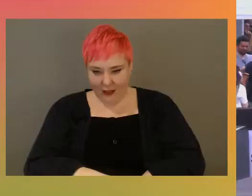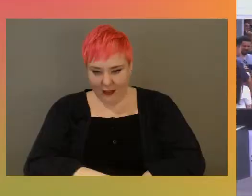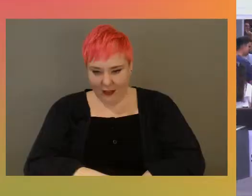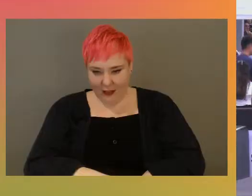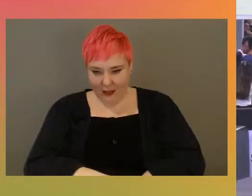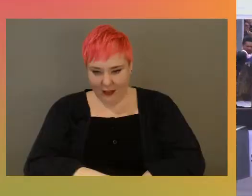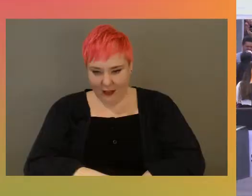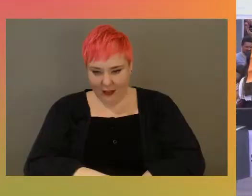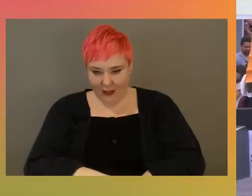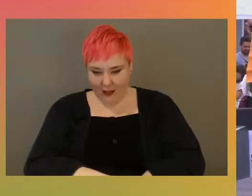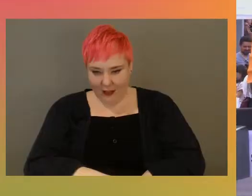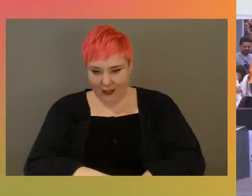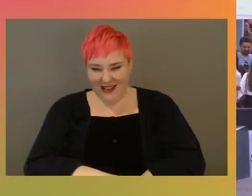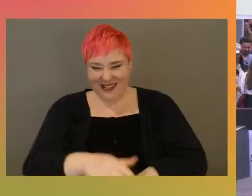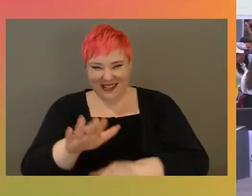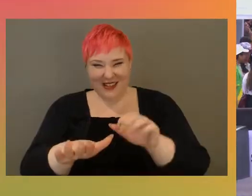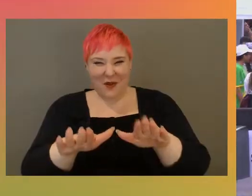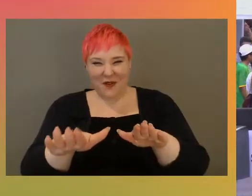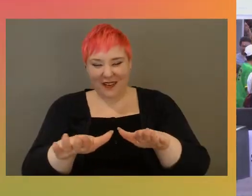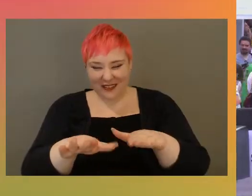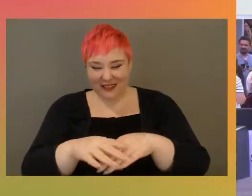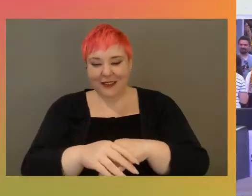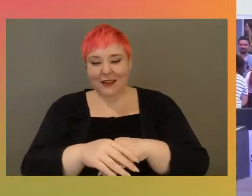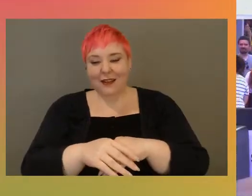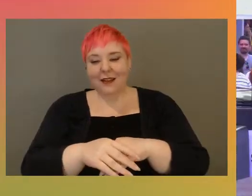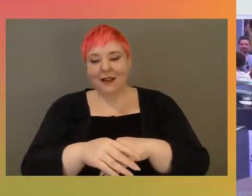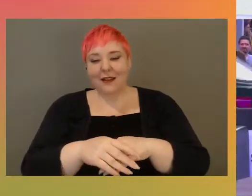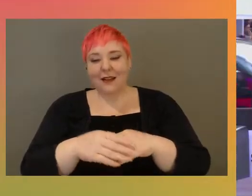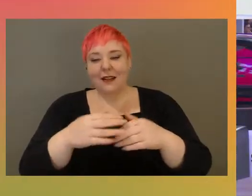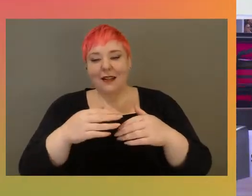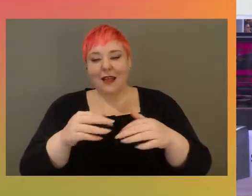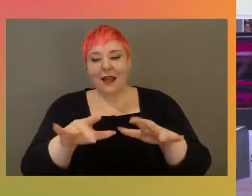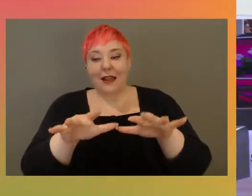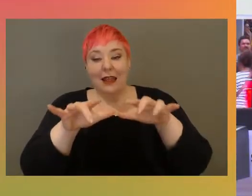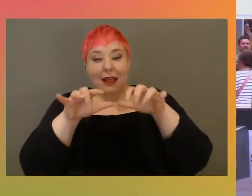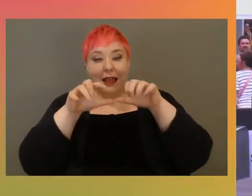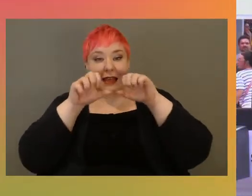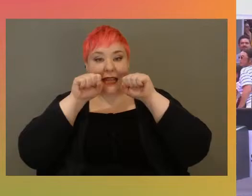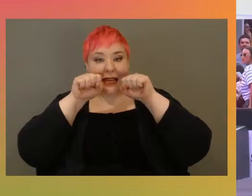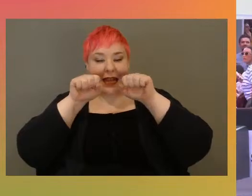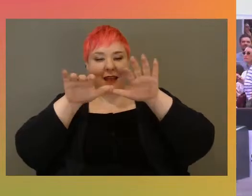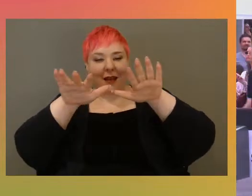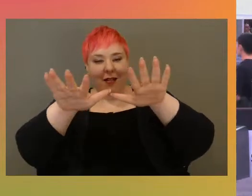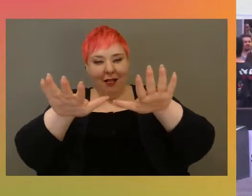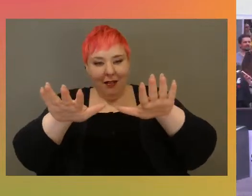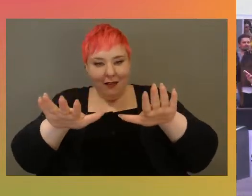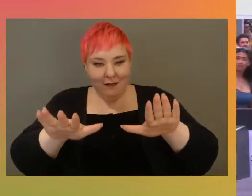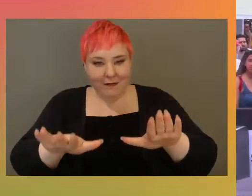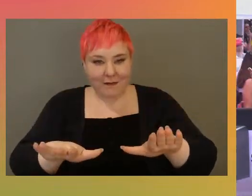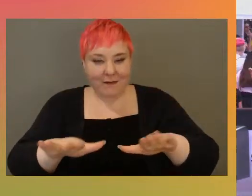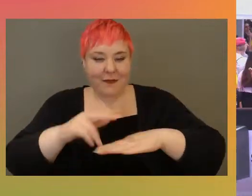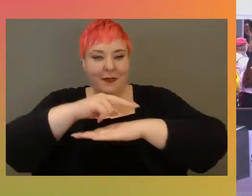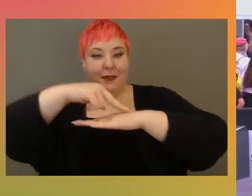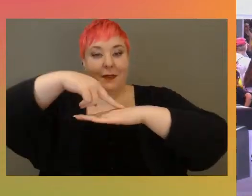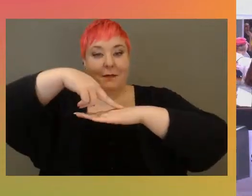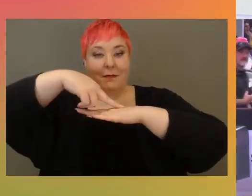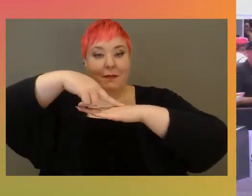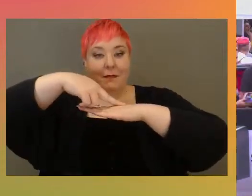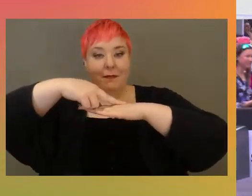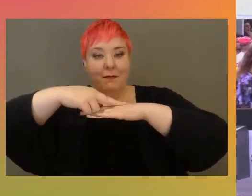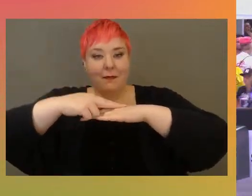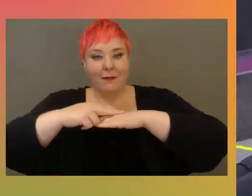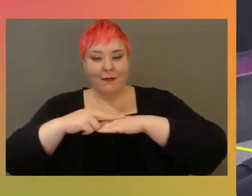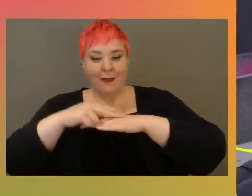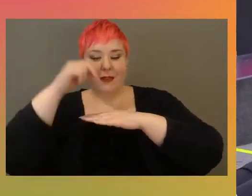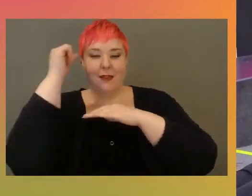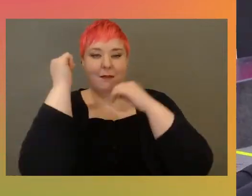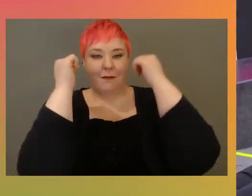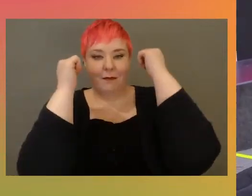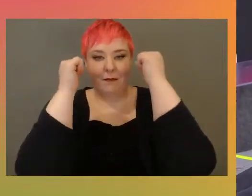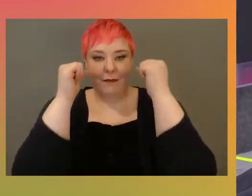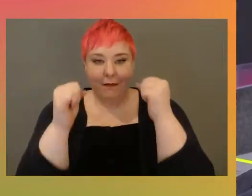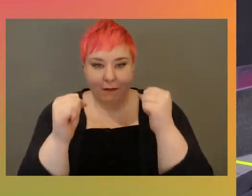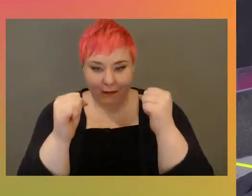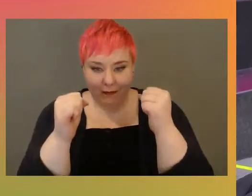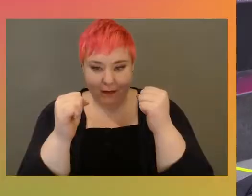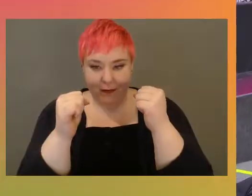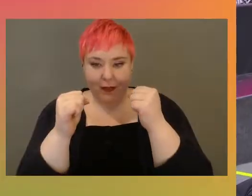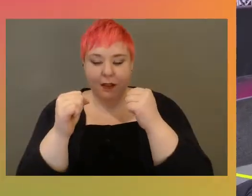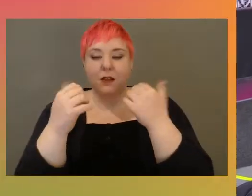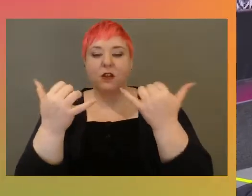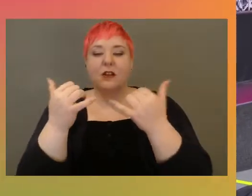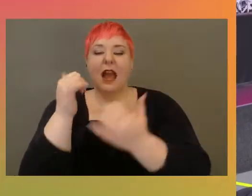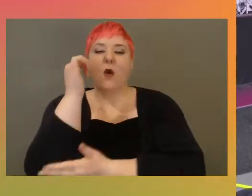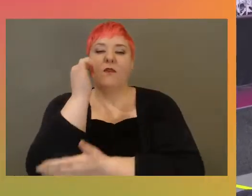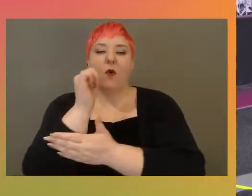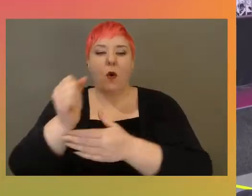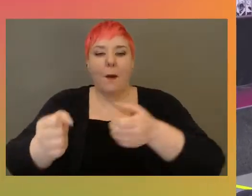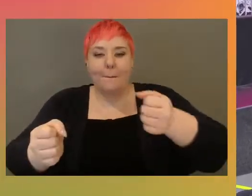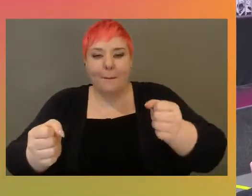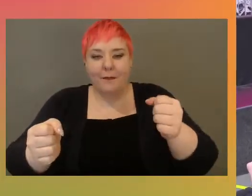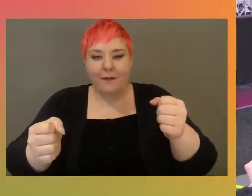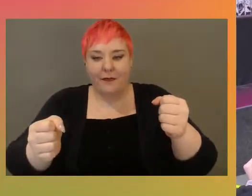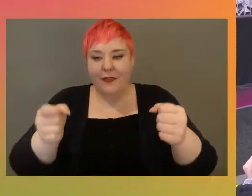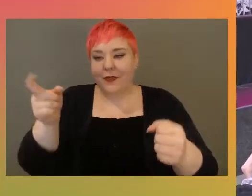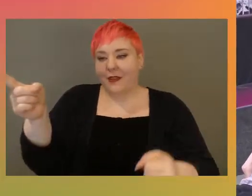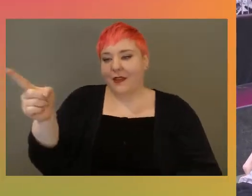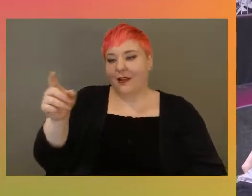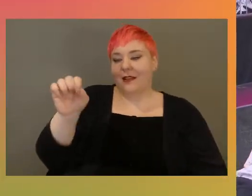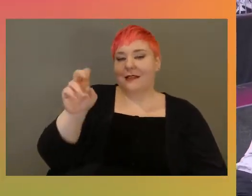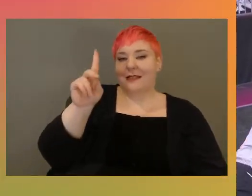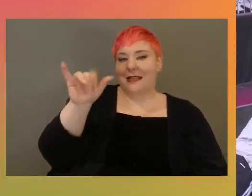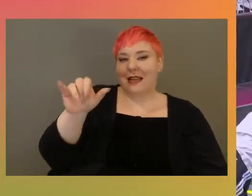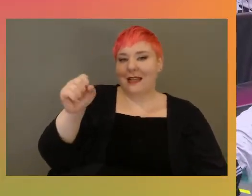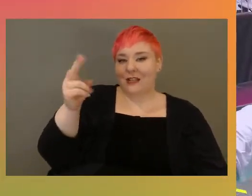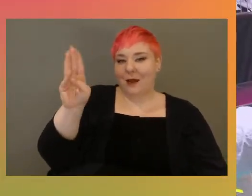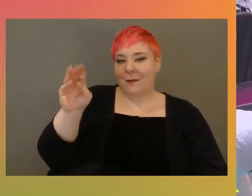DROP YOUR HEAD.